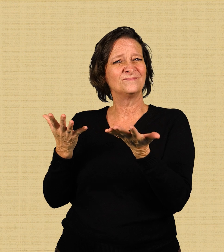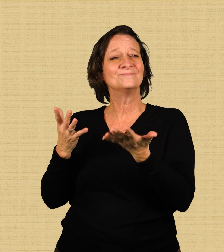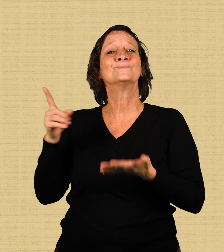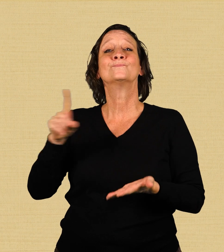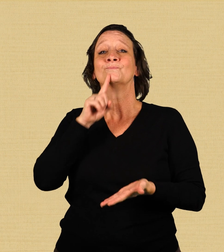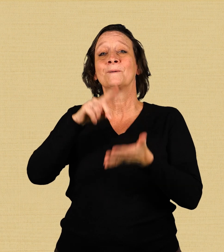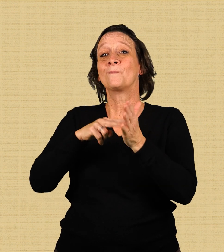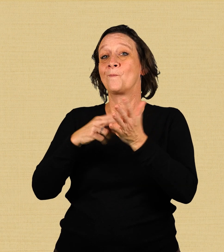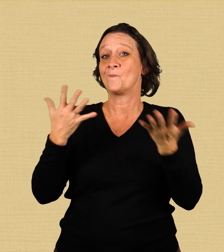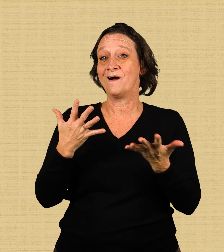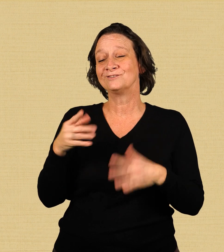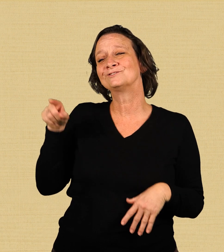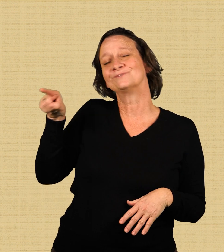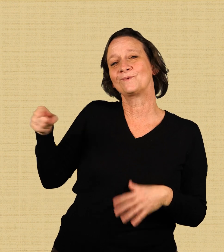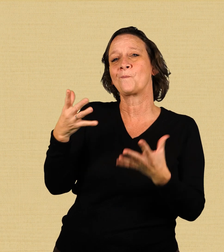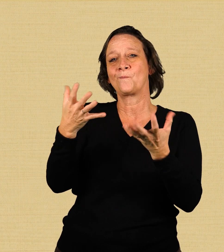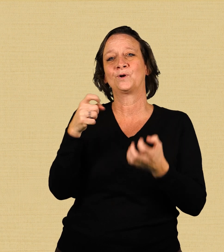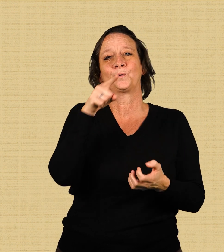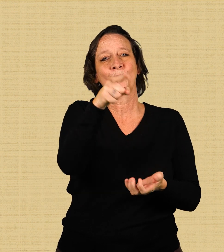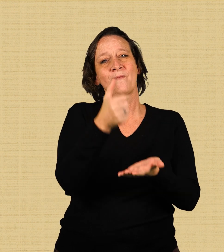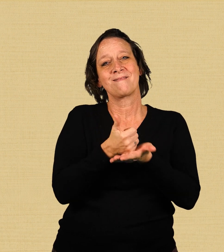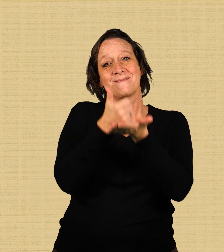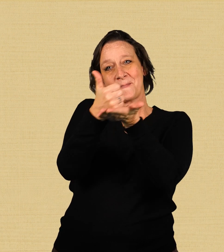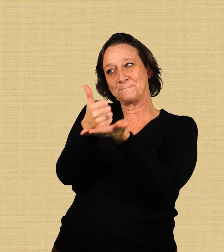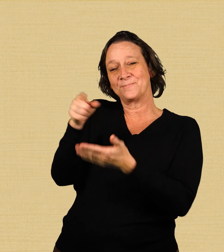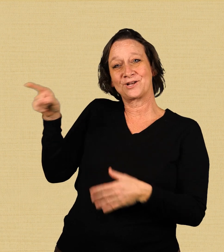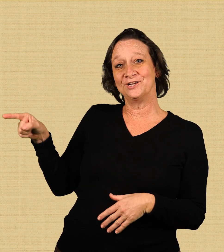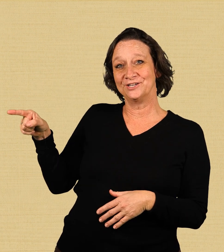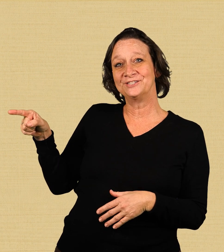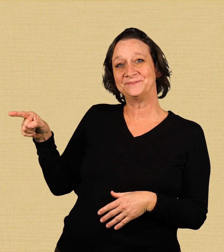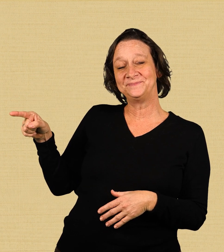she really means that she wants you to help her.